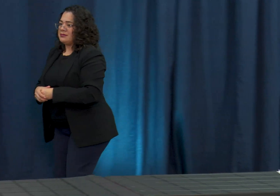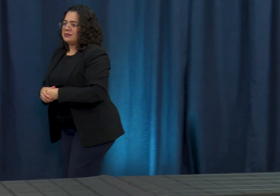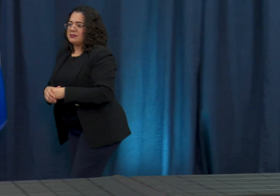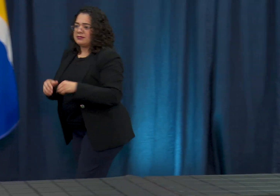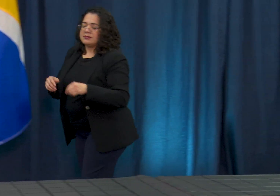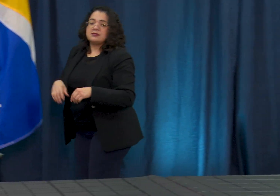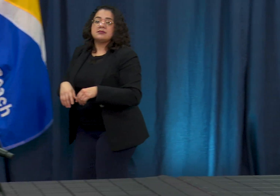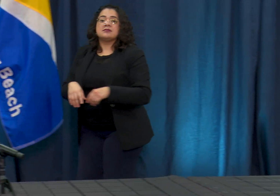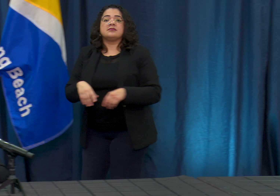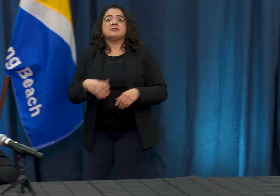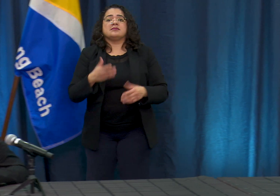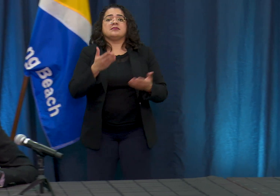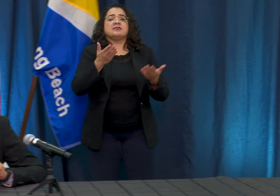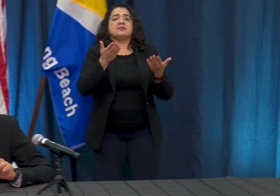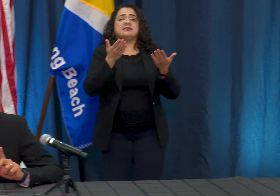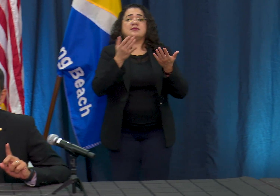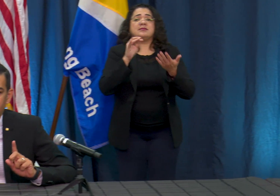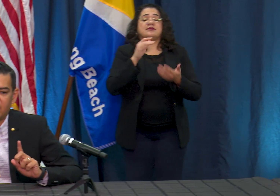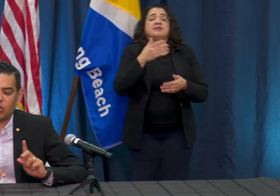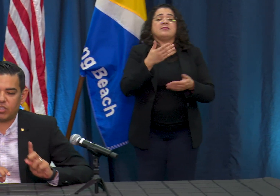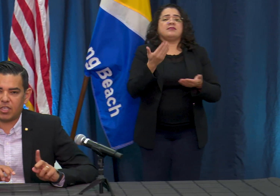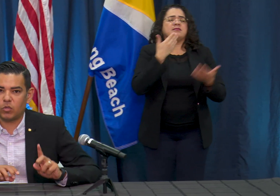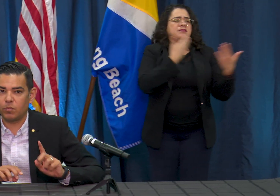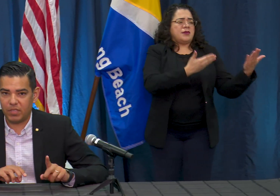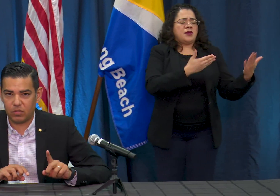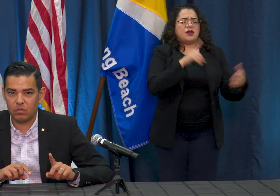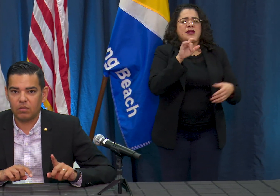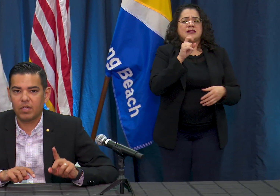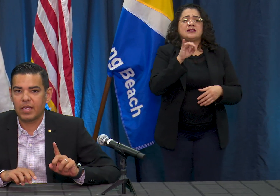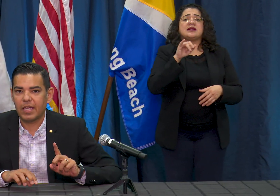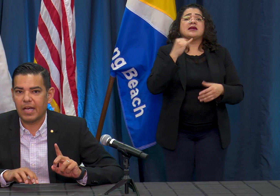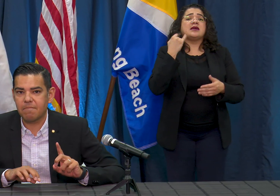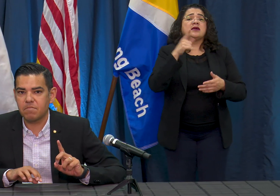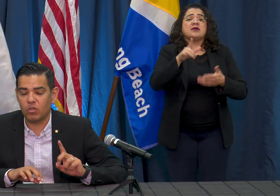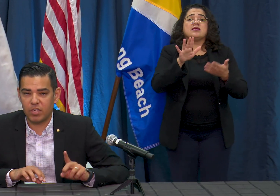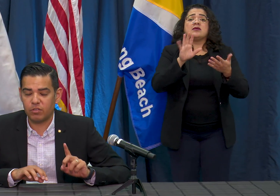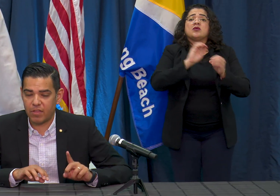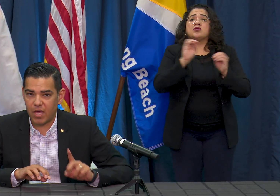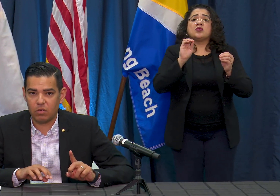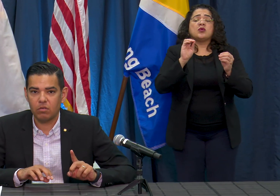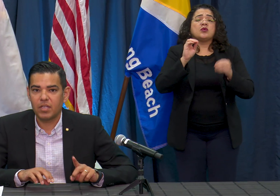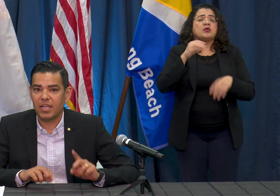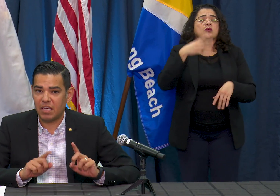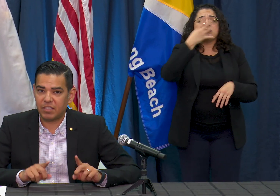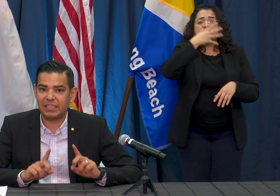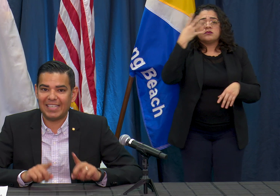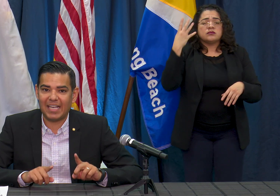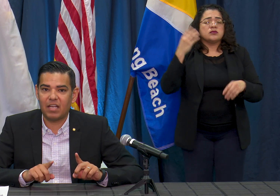eres a la comunidad que no tiene documento no eres de da no esta clinica